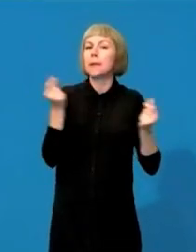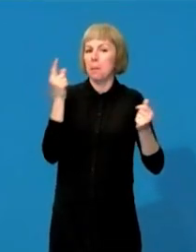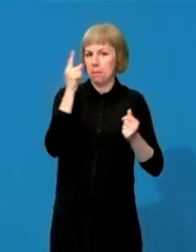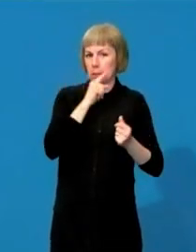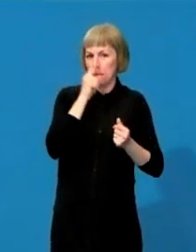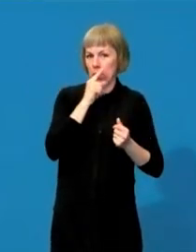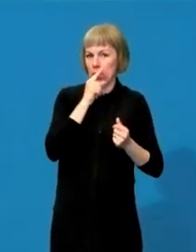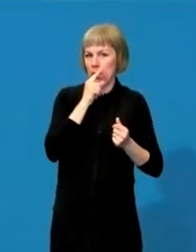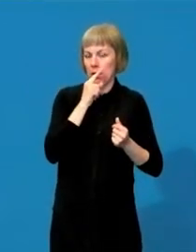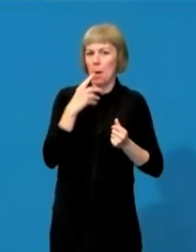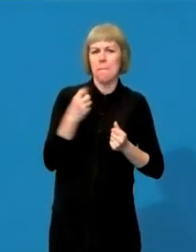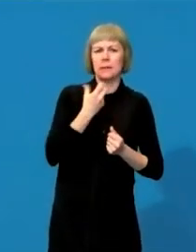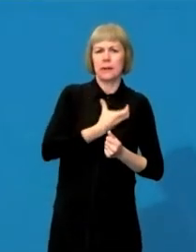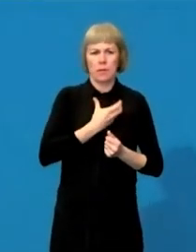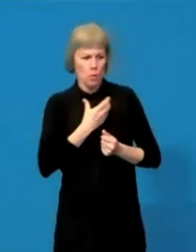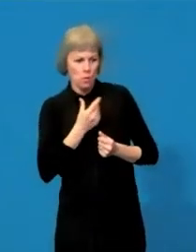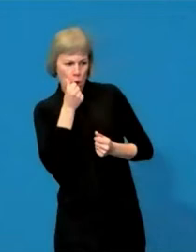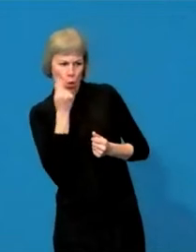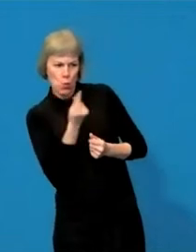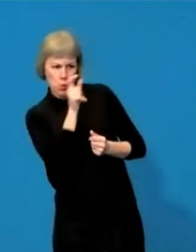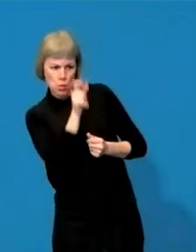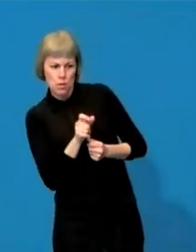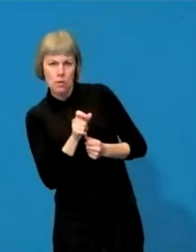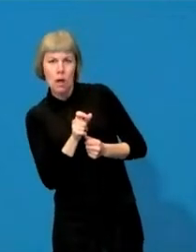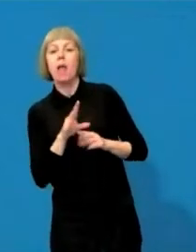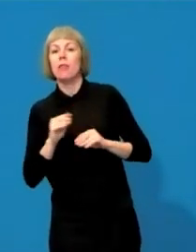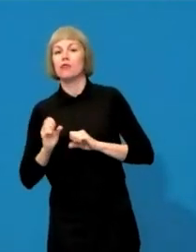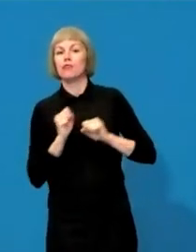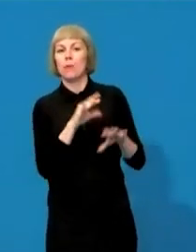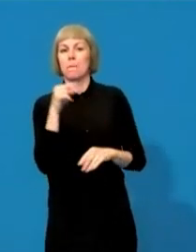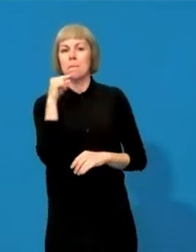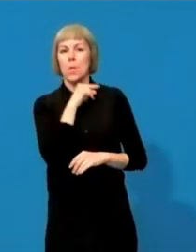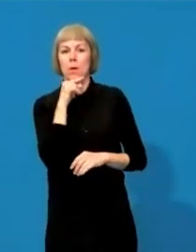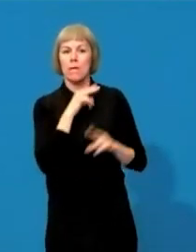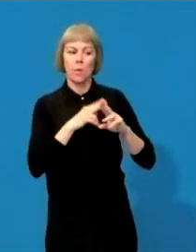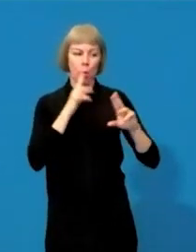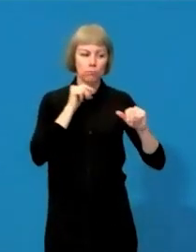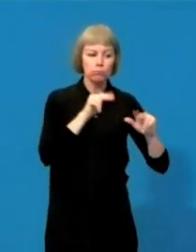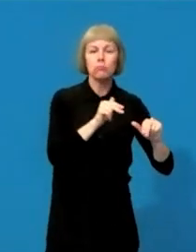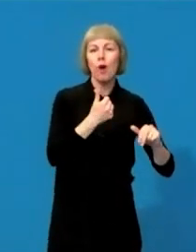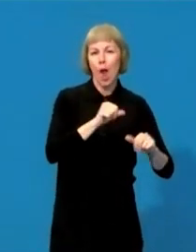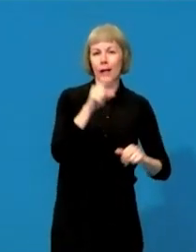feel comfortable with. I have to - like something inside me has to calm to let